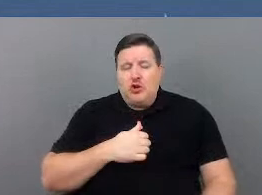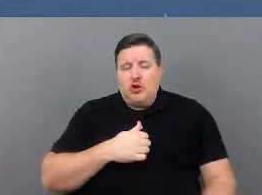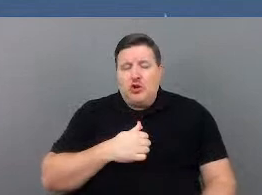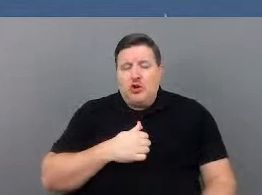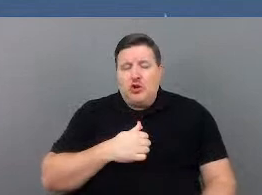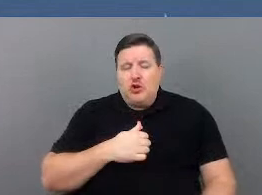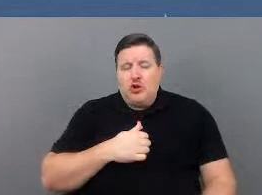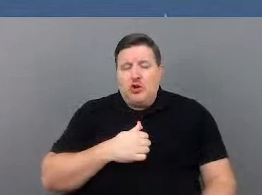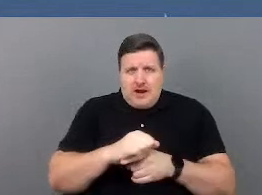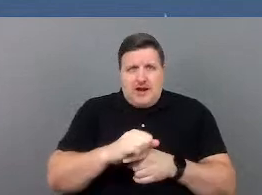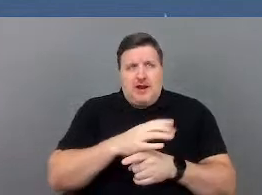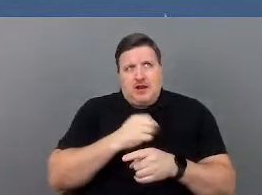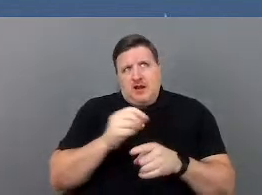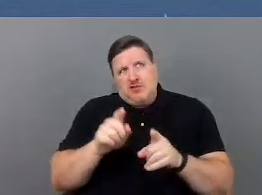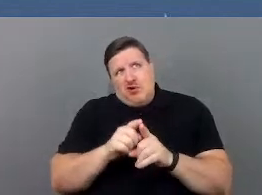HAVE A DECENT PLACE TO LIVE, HAVE A GOOD PAYING JOB AND